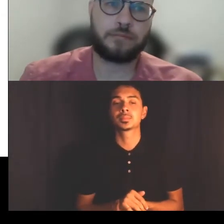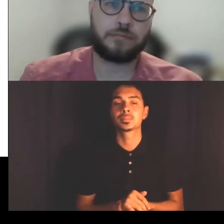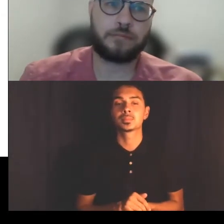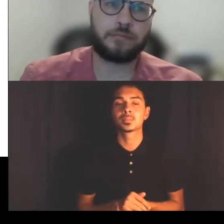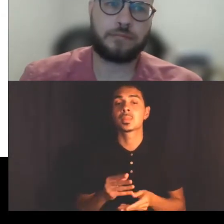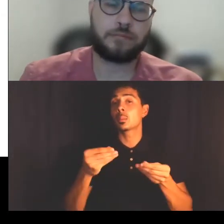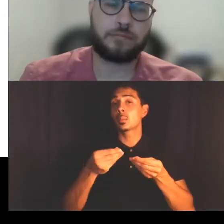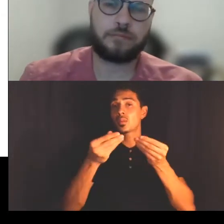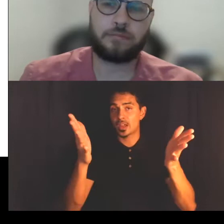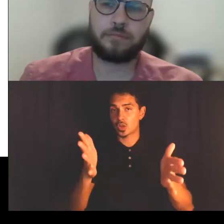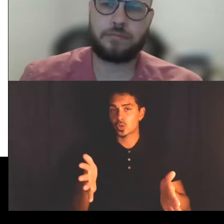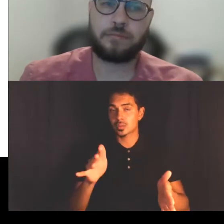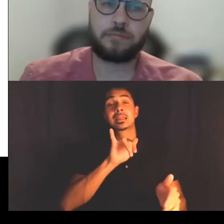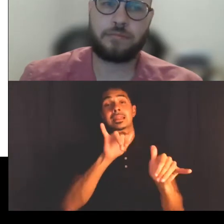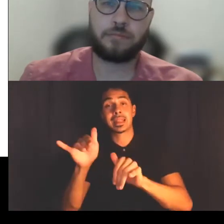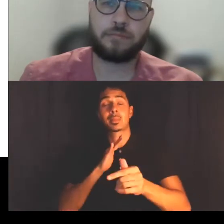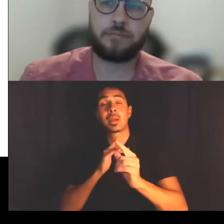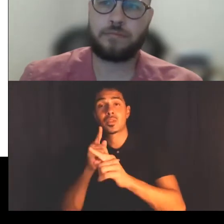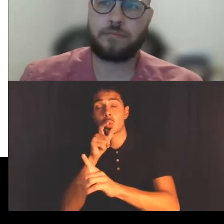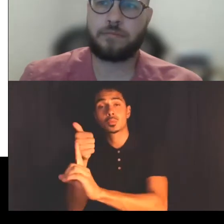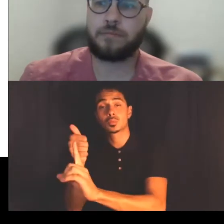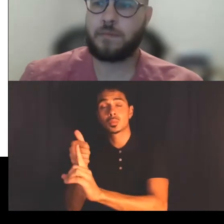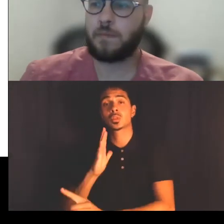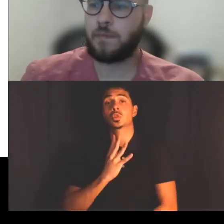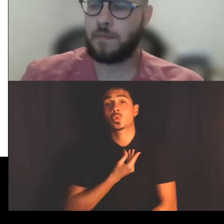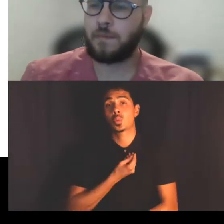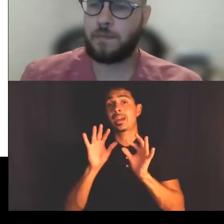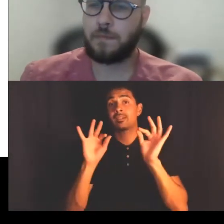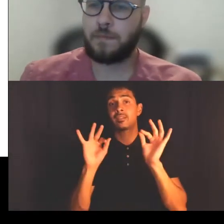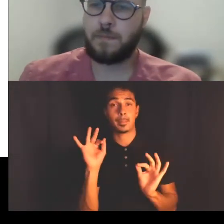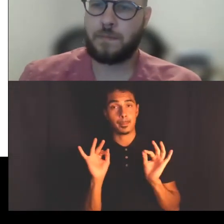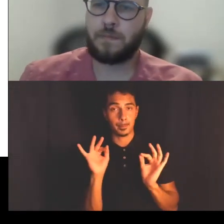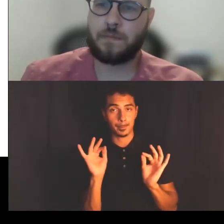who is a transfemme and also a provider, also providers